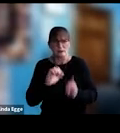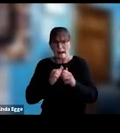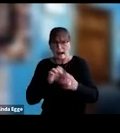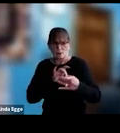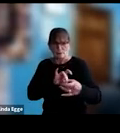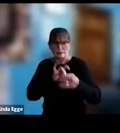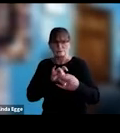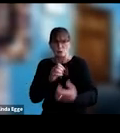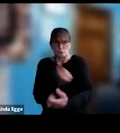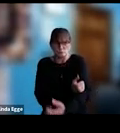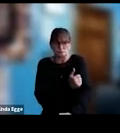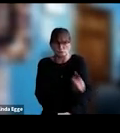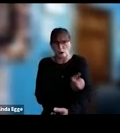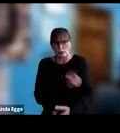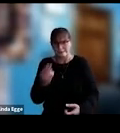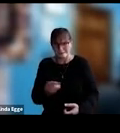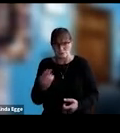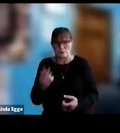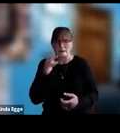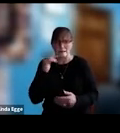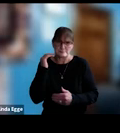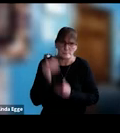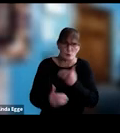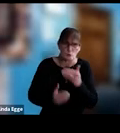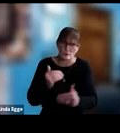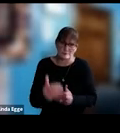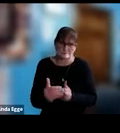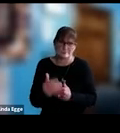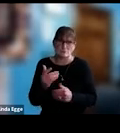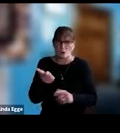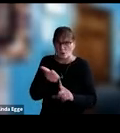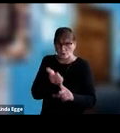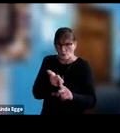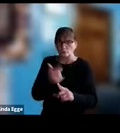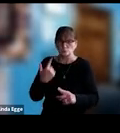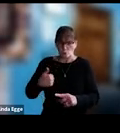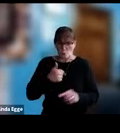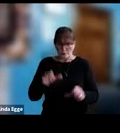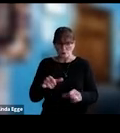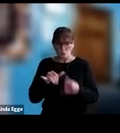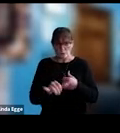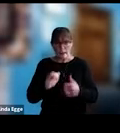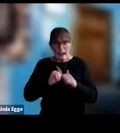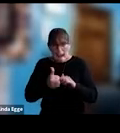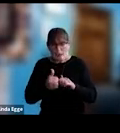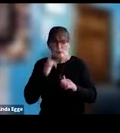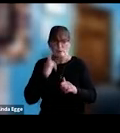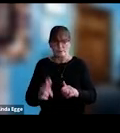with substance use history has progressed on their own. So we can do that by synthesizing the information